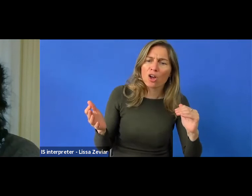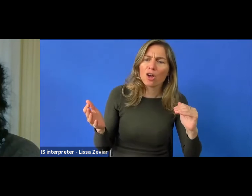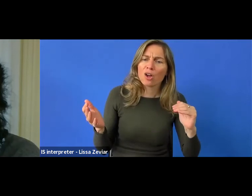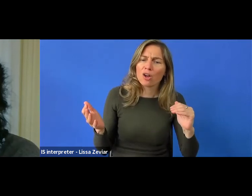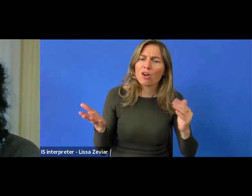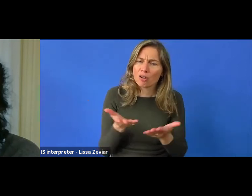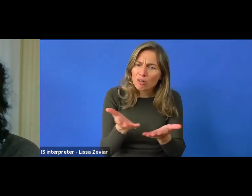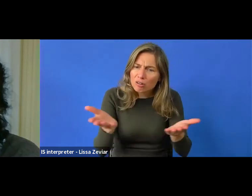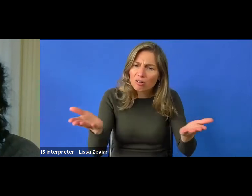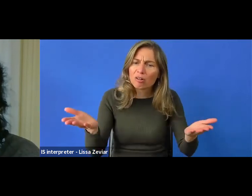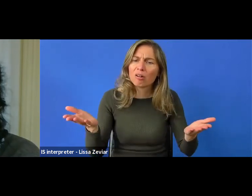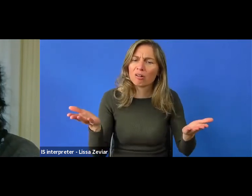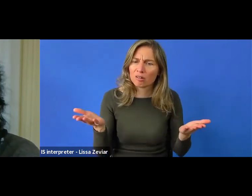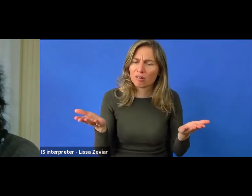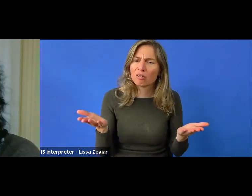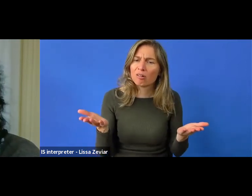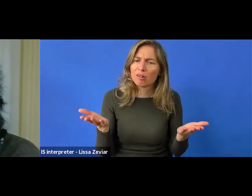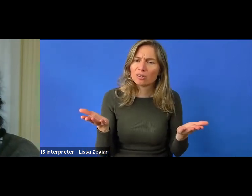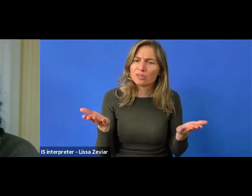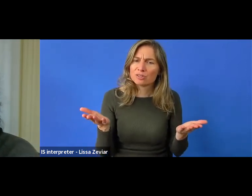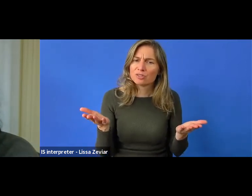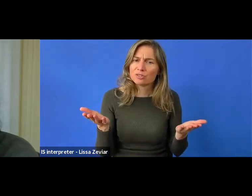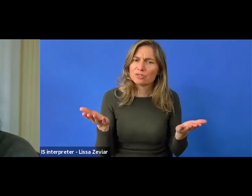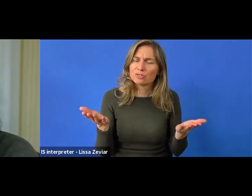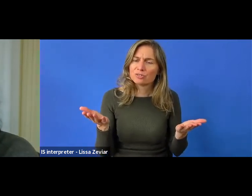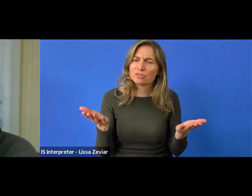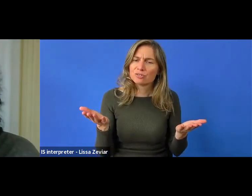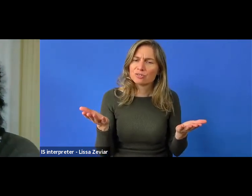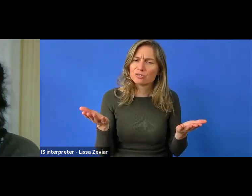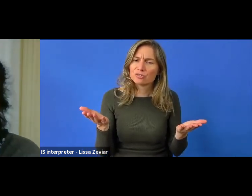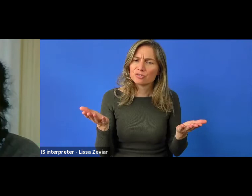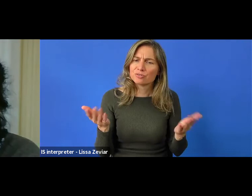So, many thanks to all of them who are today with us.